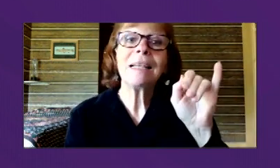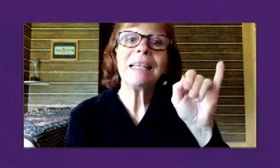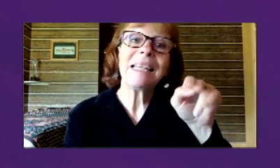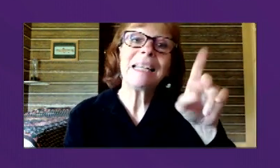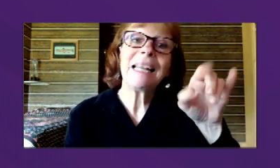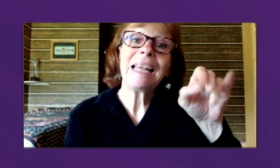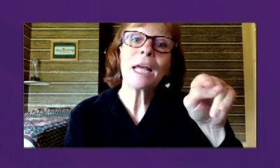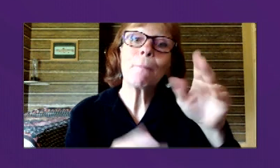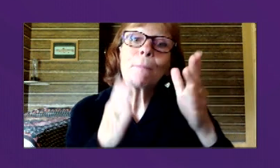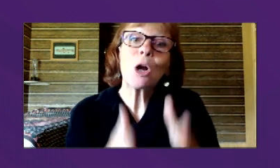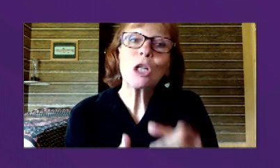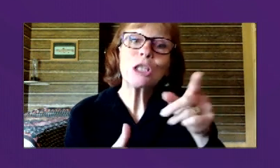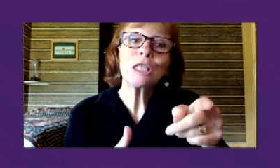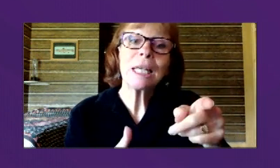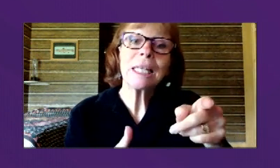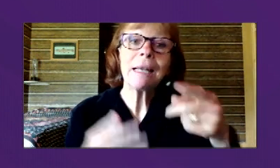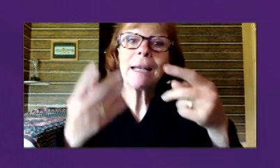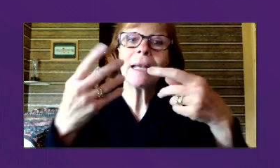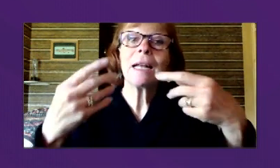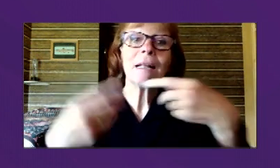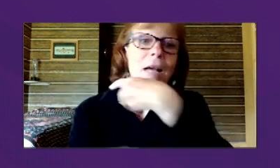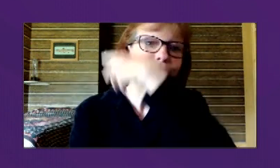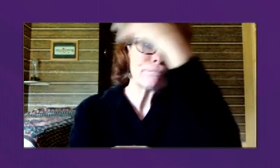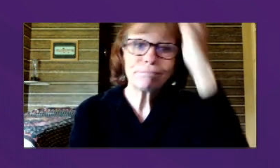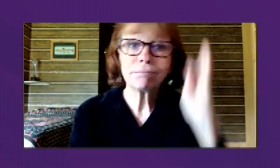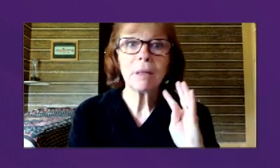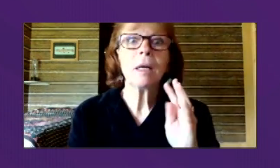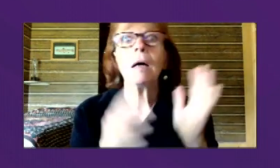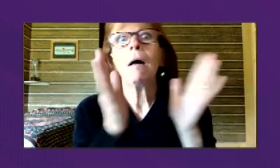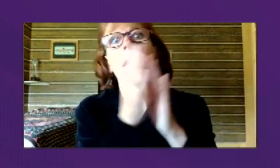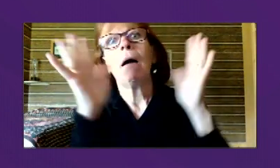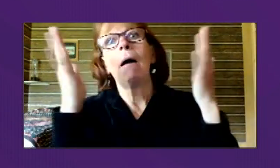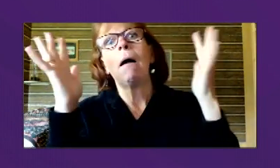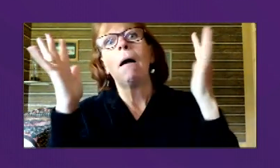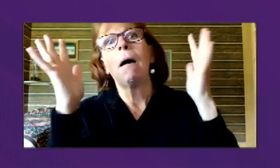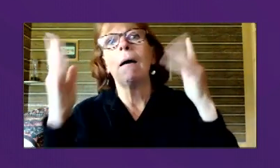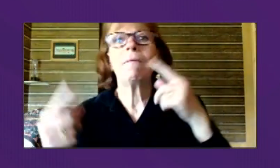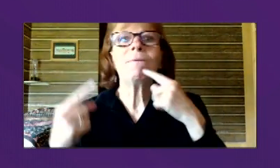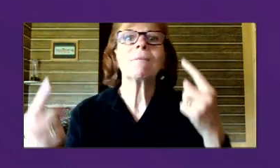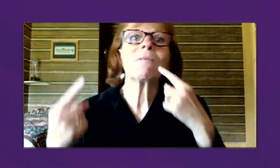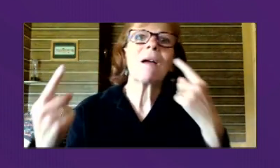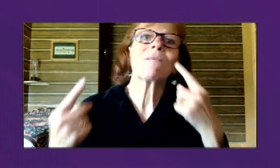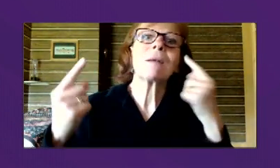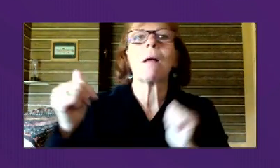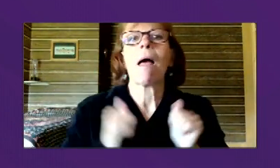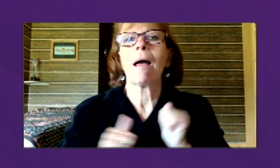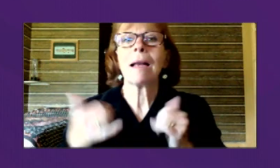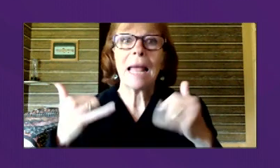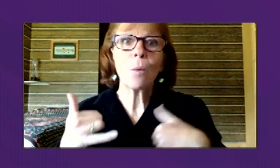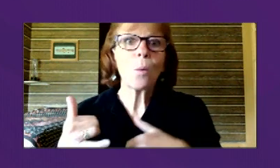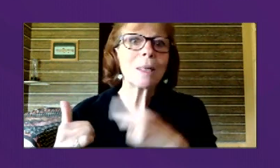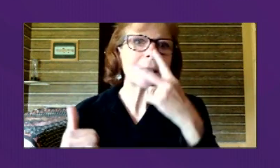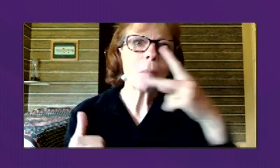the start of this trend, and soon we see posters, postcards, programs, dime novels, and even tour